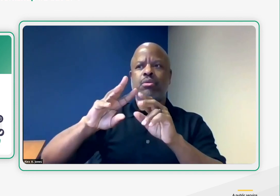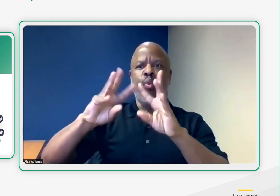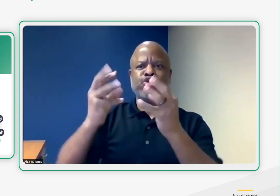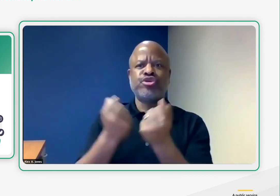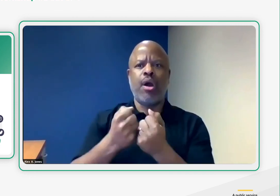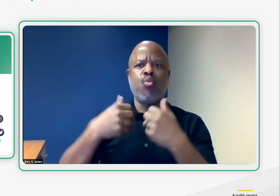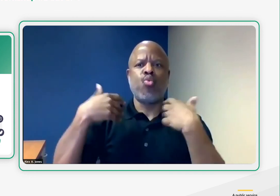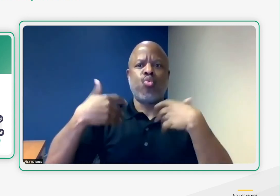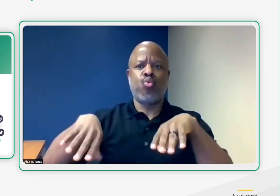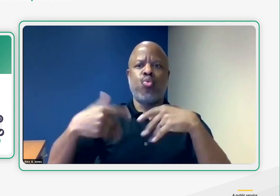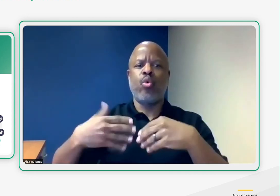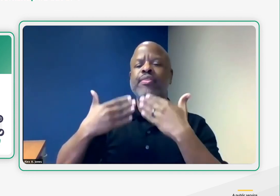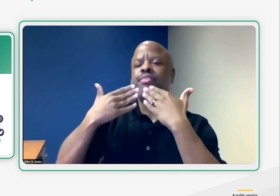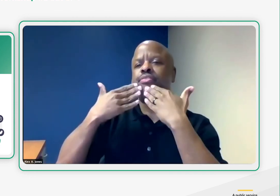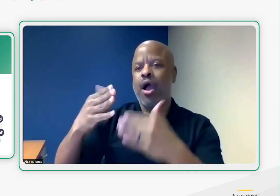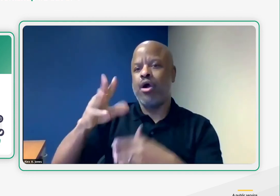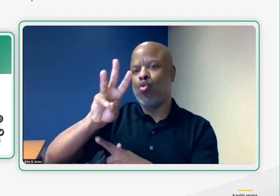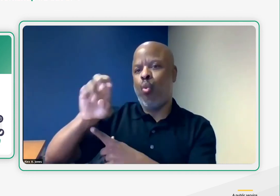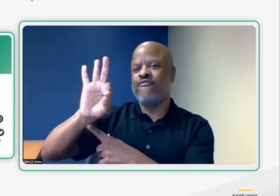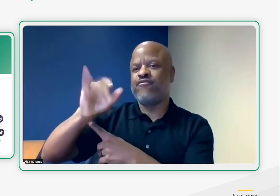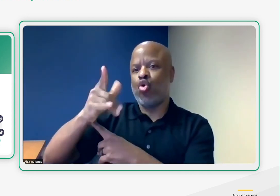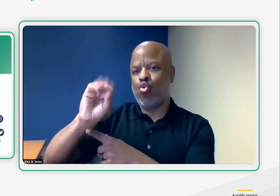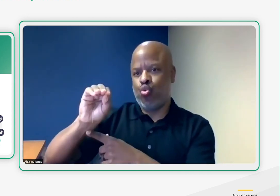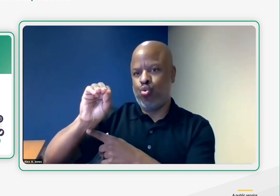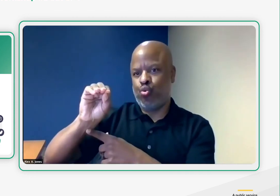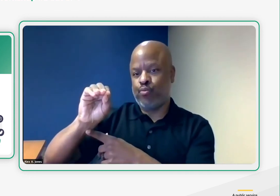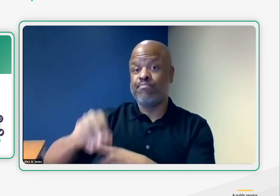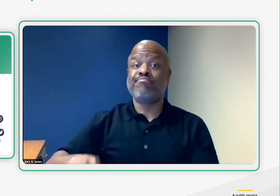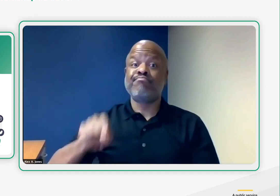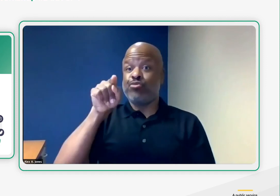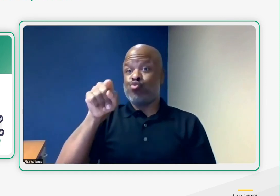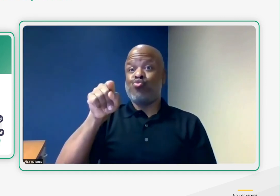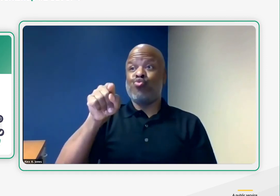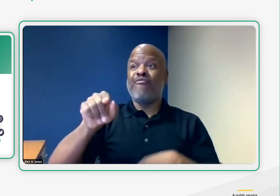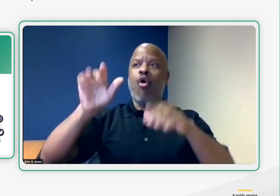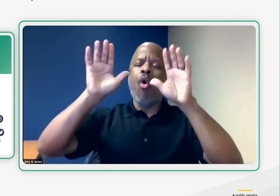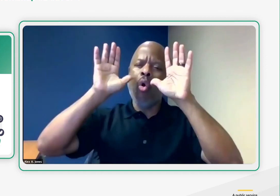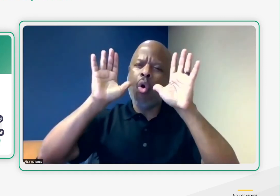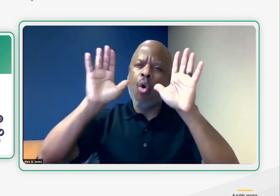workshop. Thank you so much to the Wells Fargo Foundation.